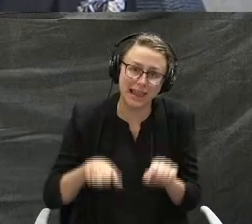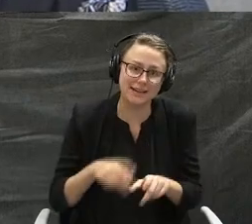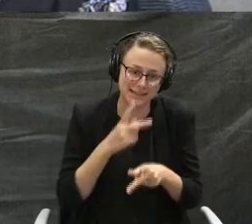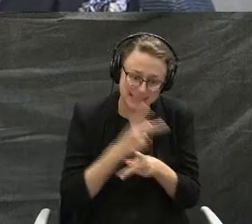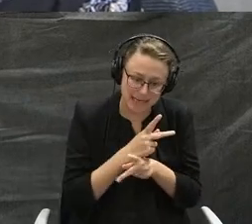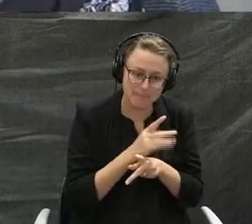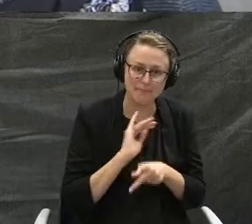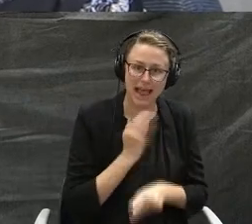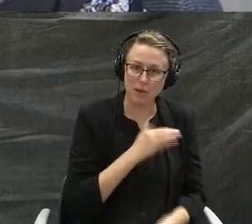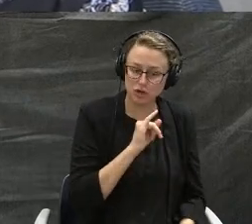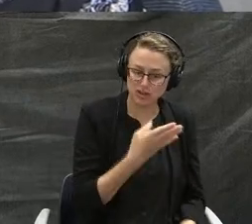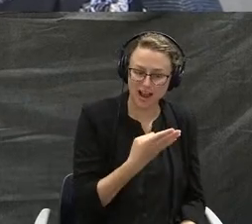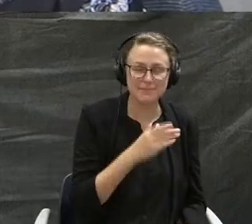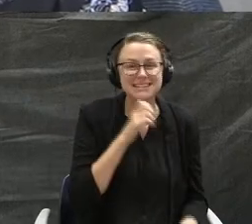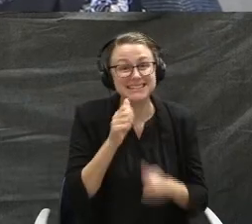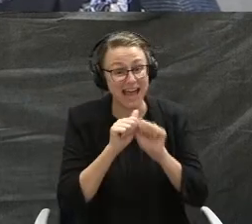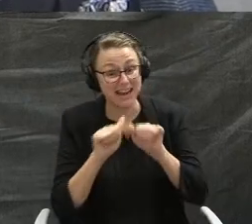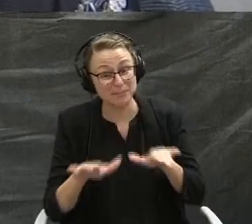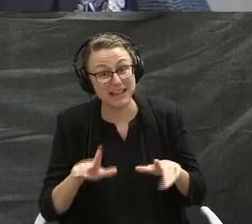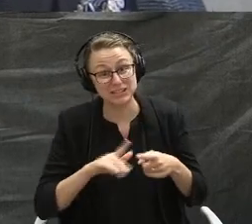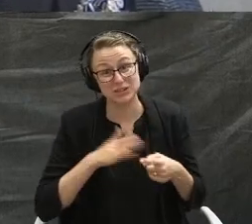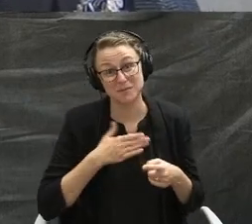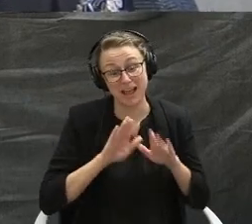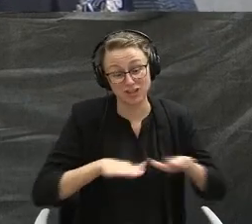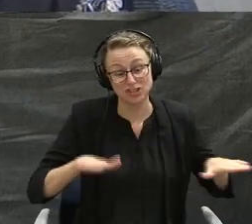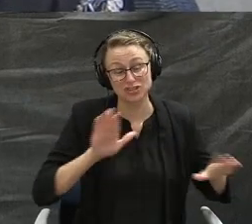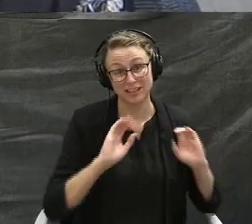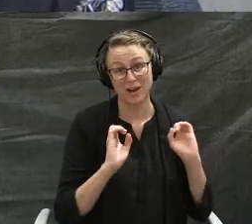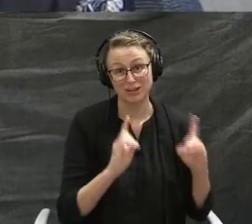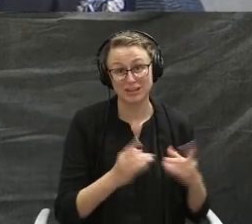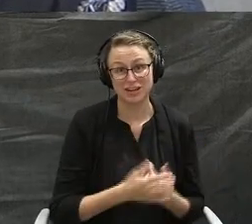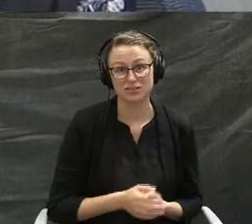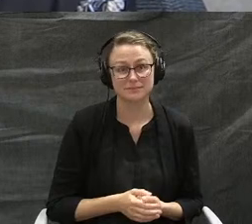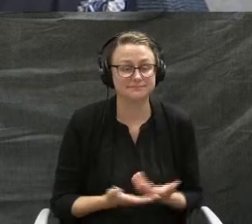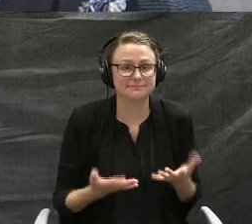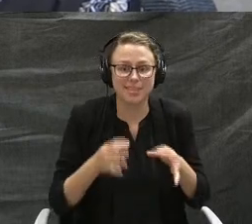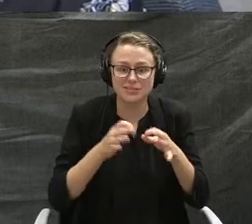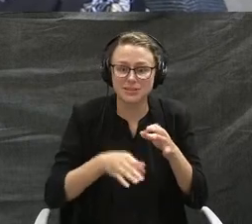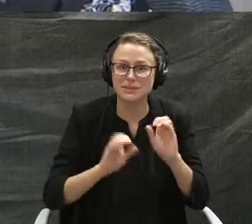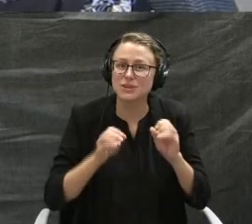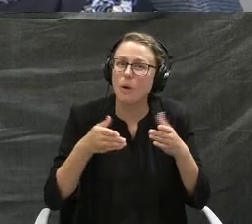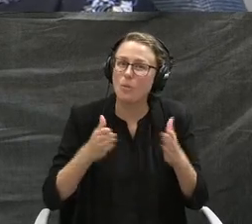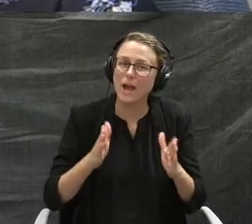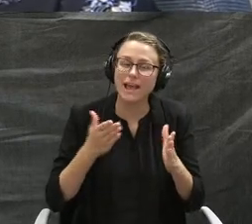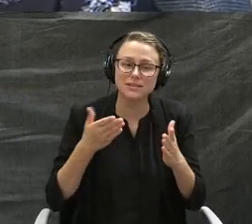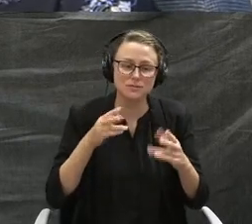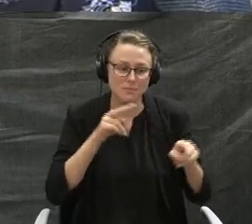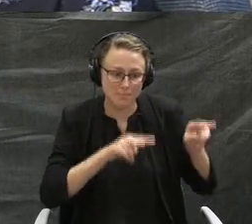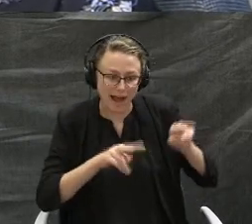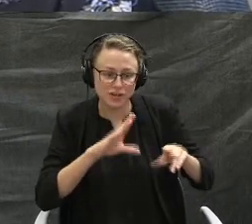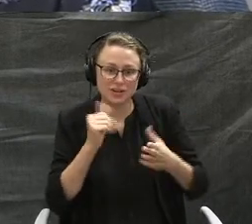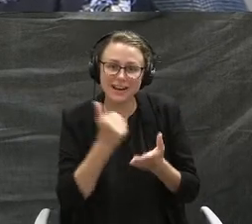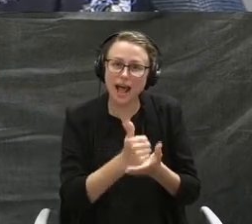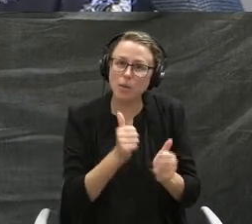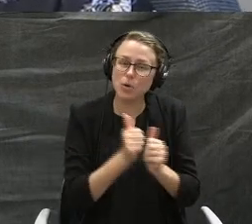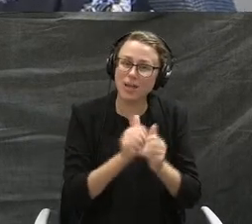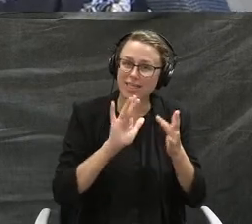is not a blessing to my children's education. There is simply no way to monitor an assist with online learning of two elementary students while